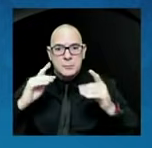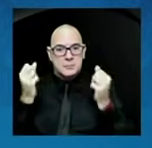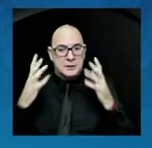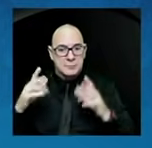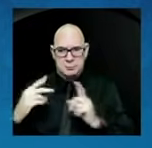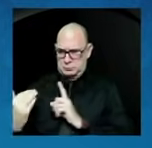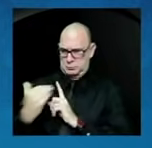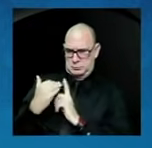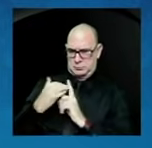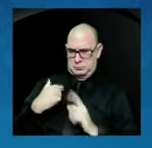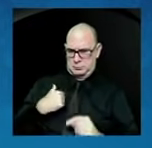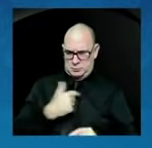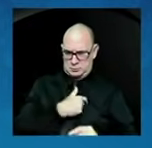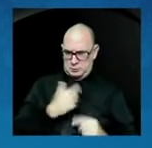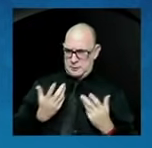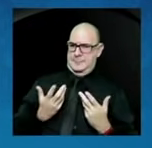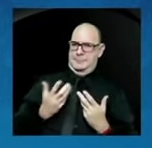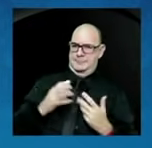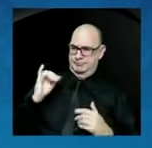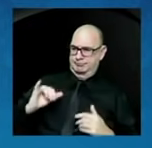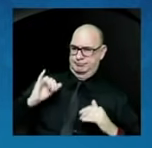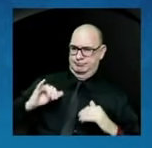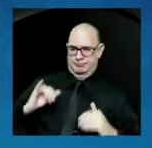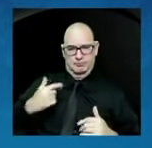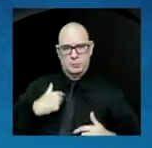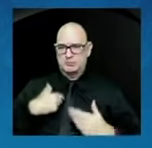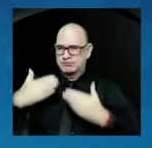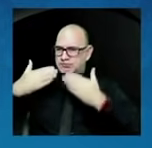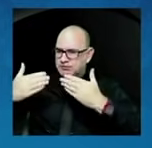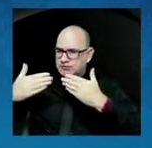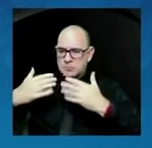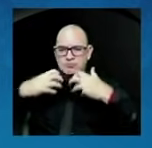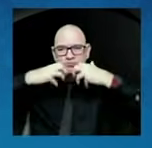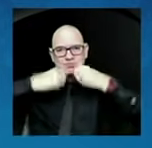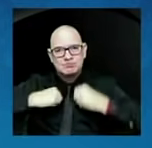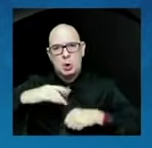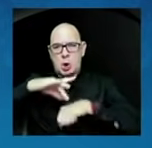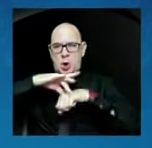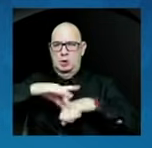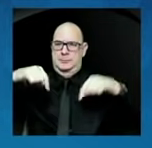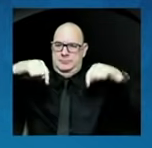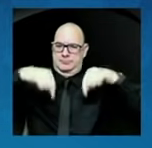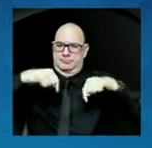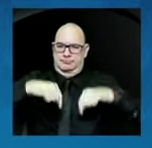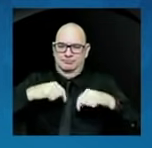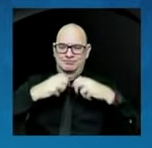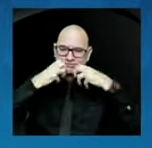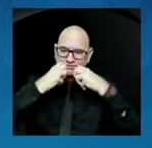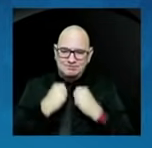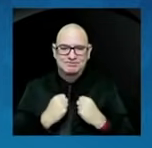MANY FOLKS AND WE HAVE BEEN